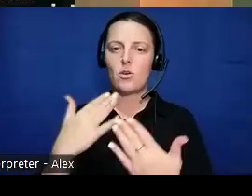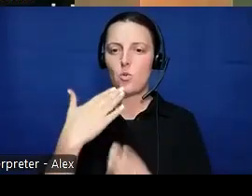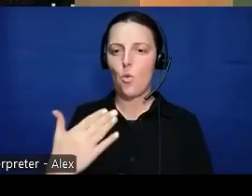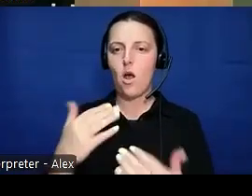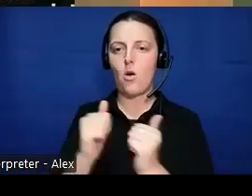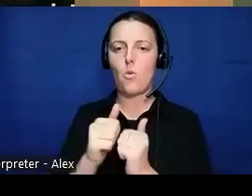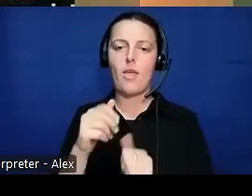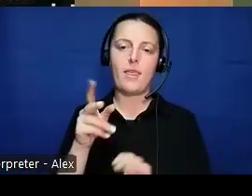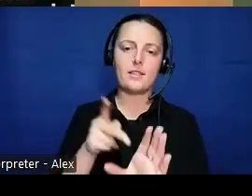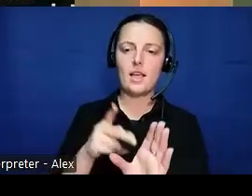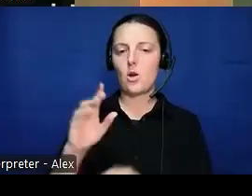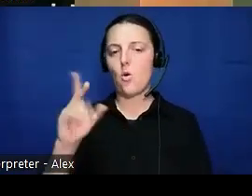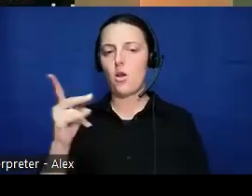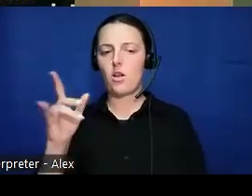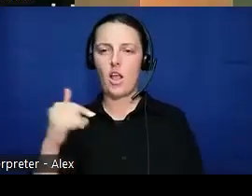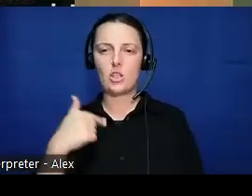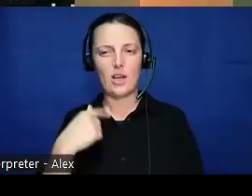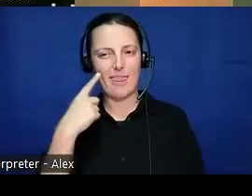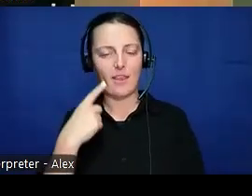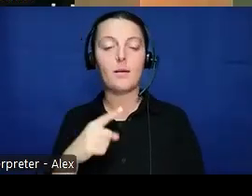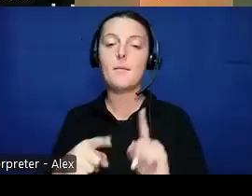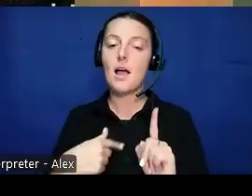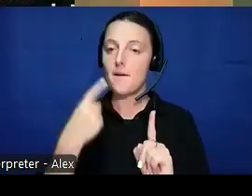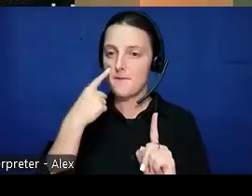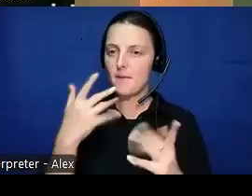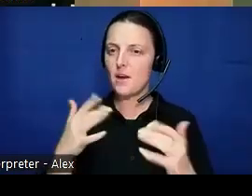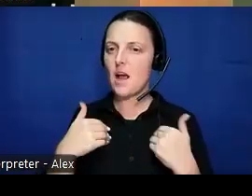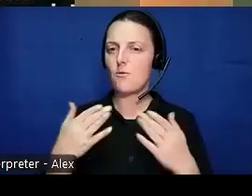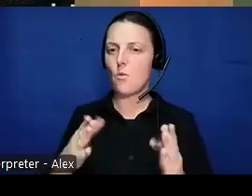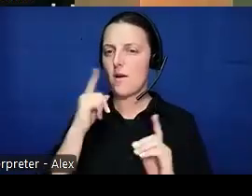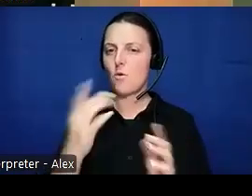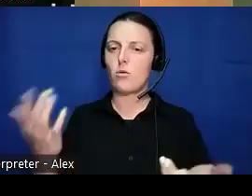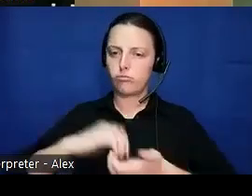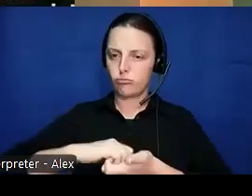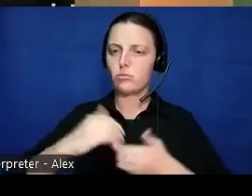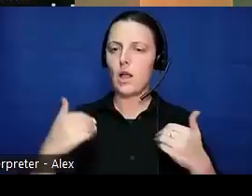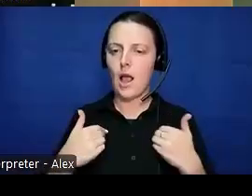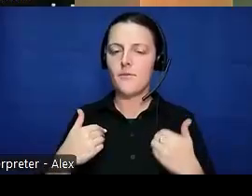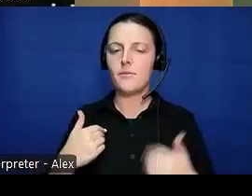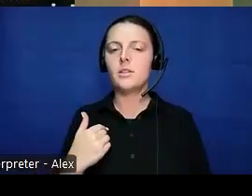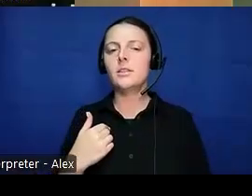uh uh in I'll tell you what I'm thinking is that there's a movement in psychoncology to